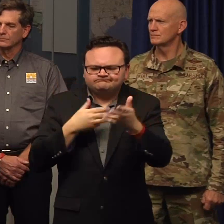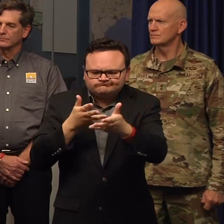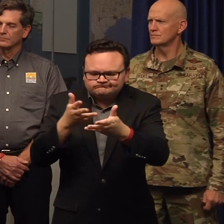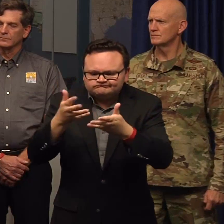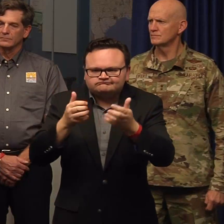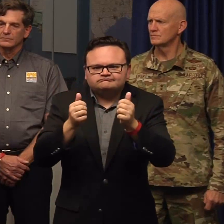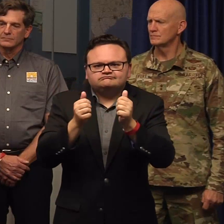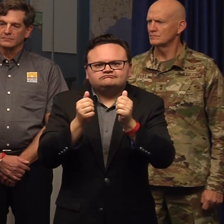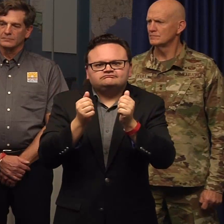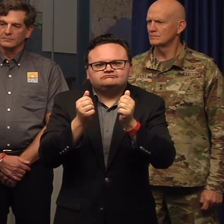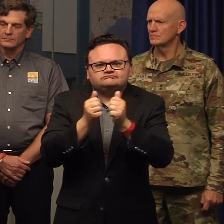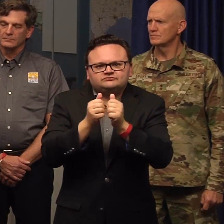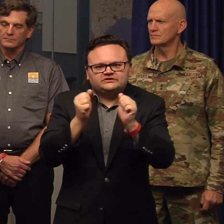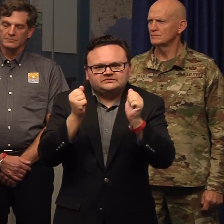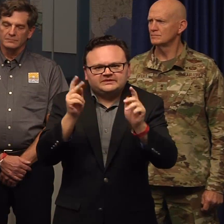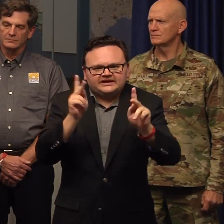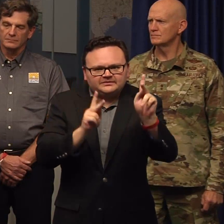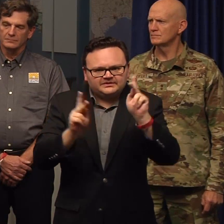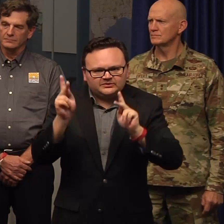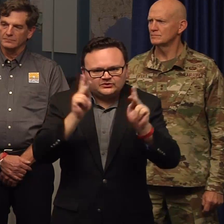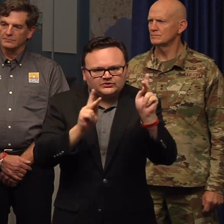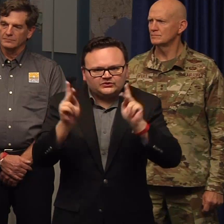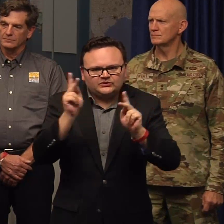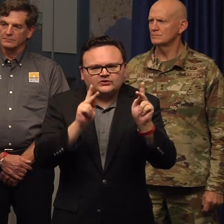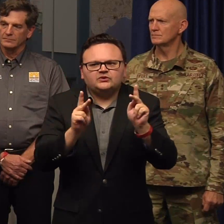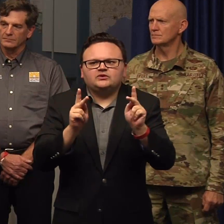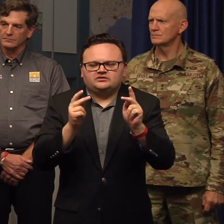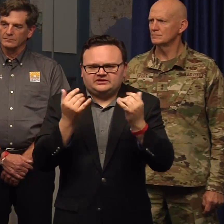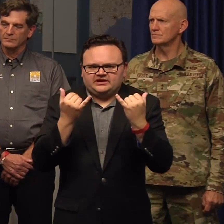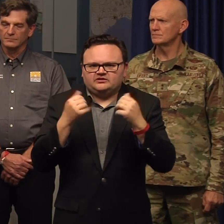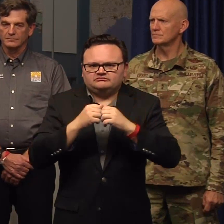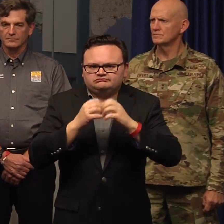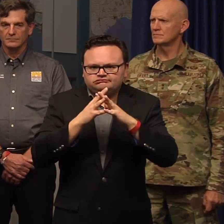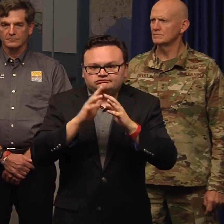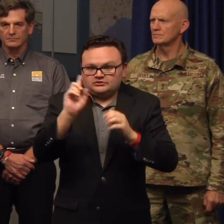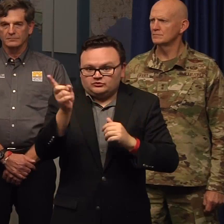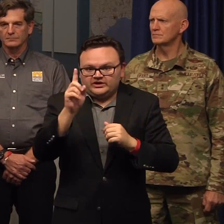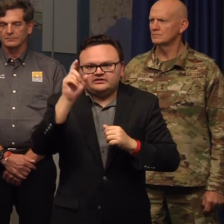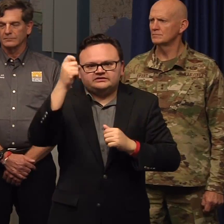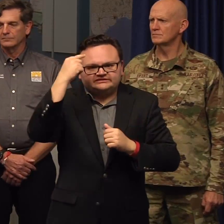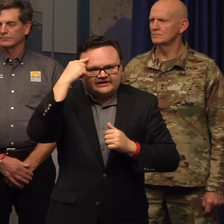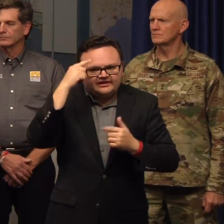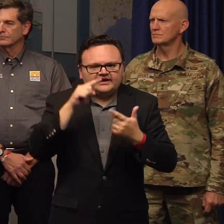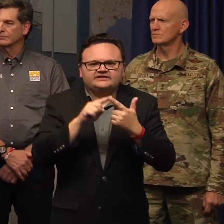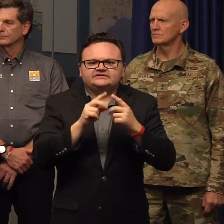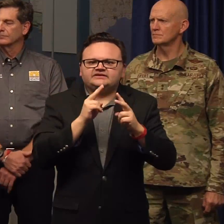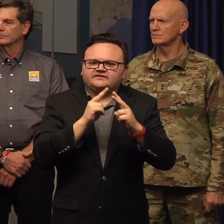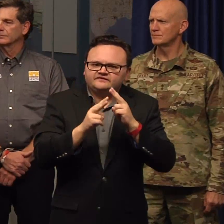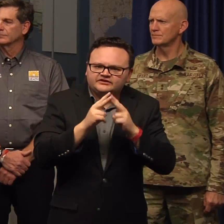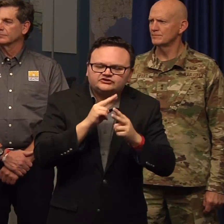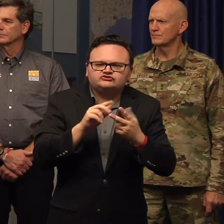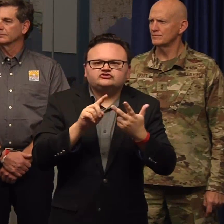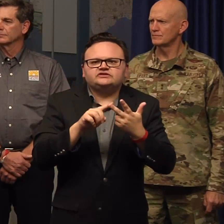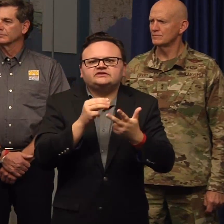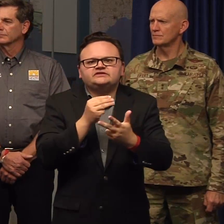THROUGHOUT THE STATE OF FLORIDA THAT HAD A CHANCE TO TALK TO A NUMBER OF FOLKS WHO'VE BEEN